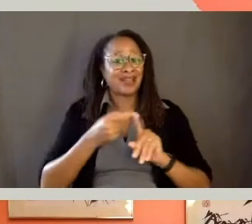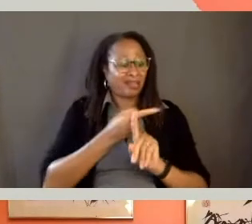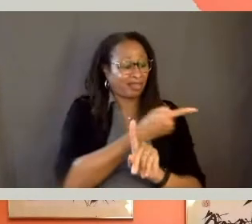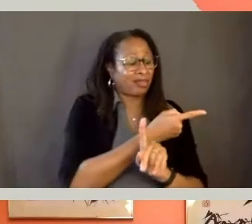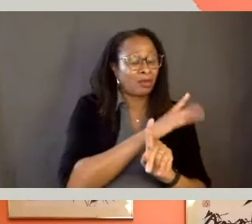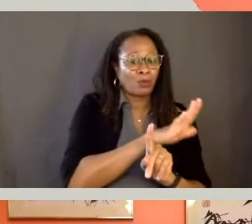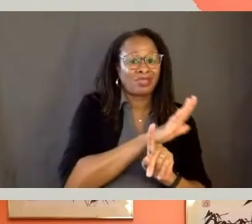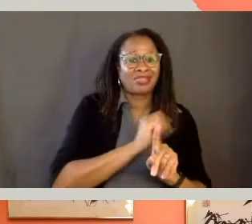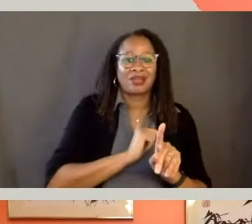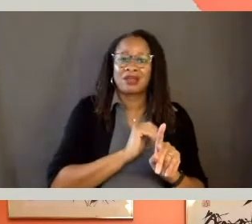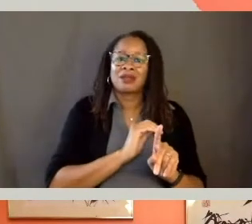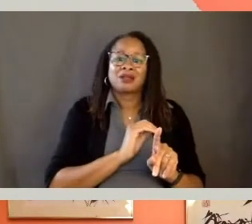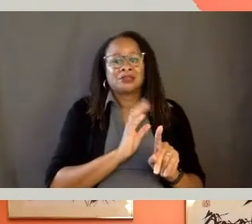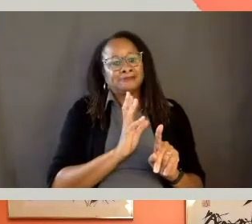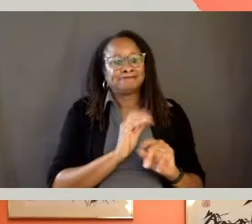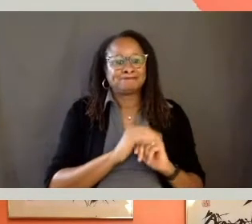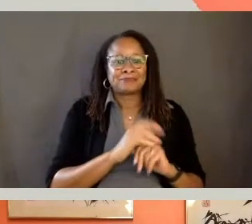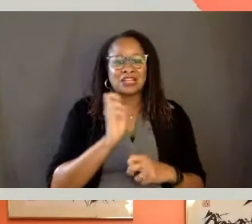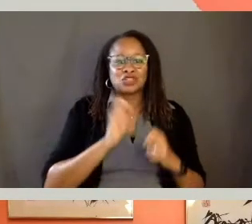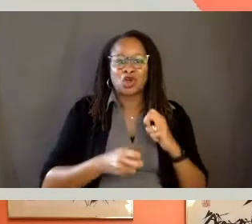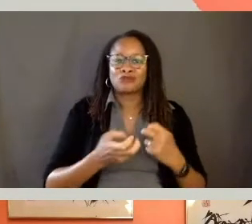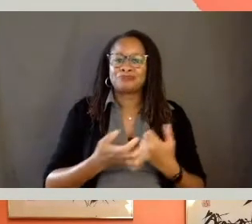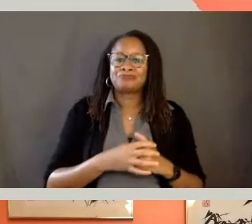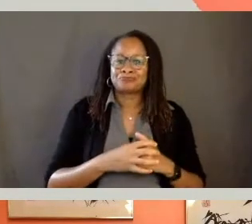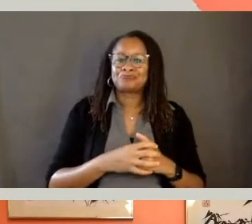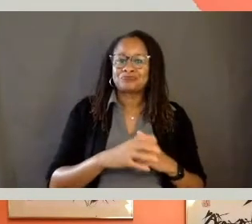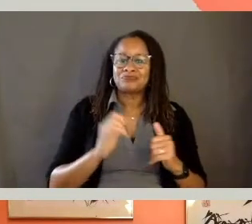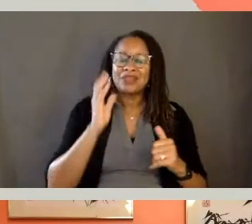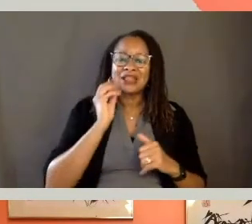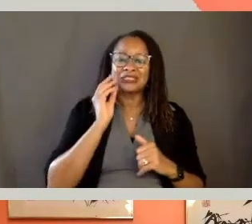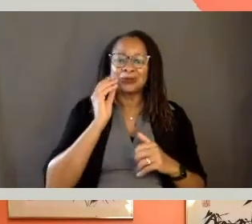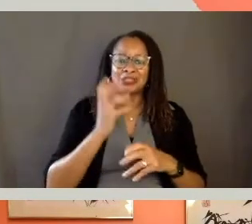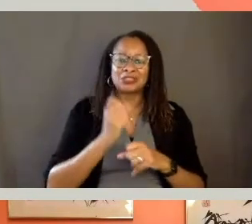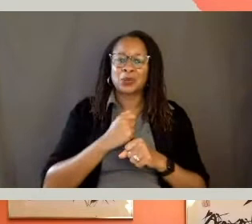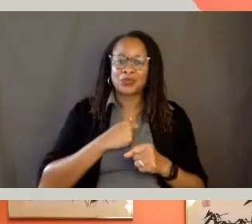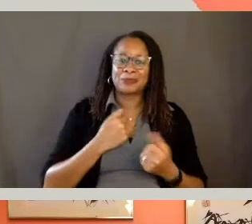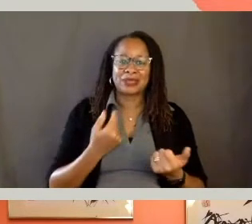I think it has really been an experience I take with me,